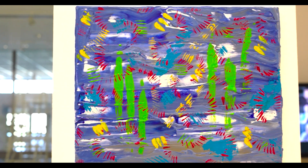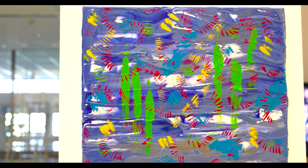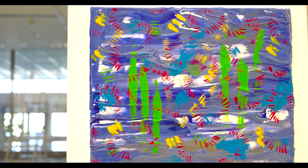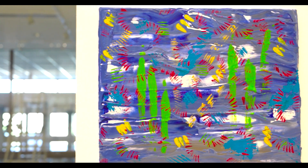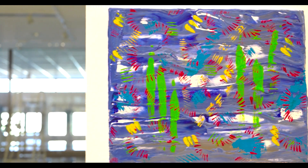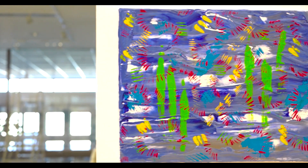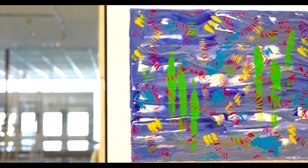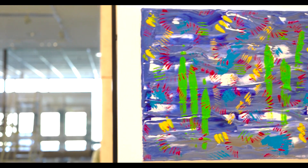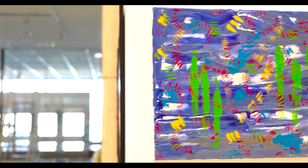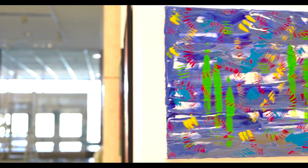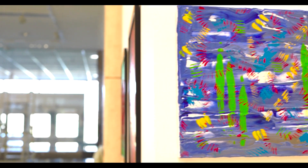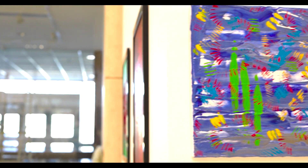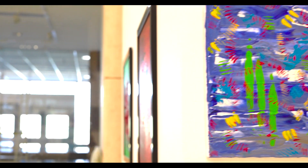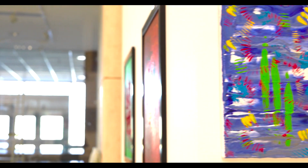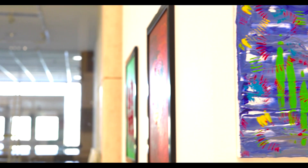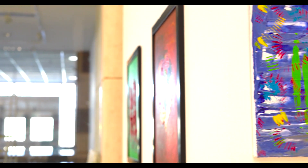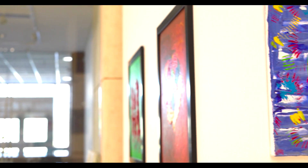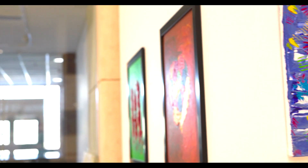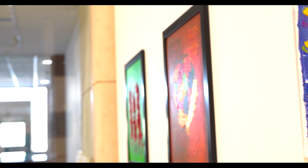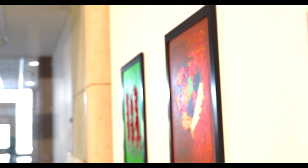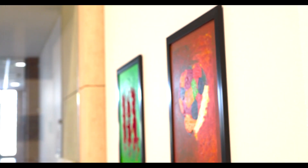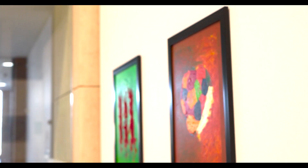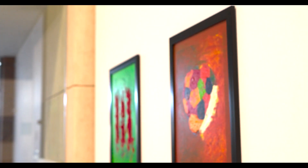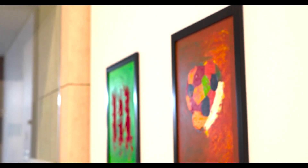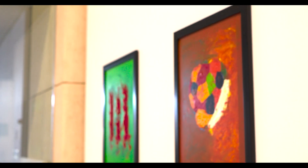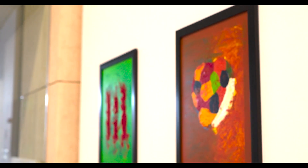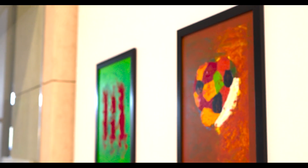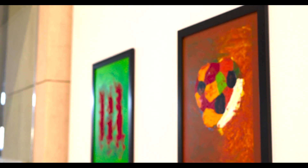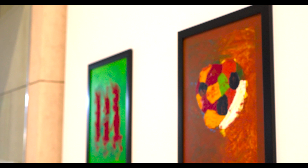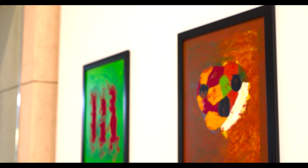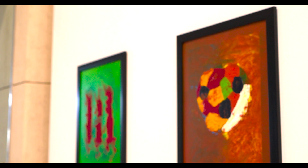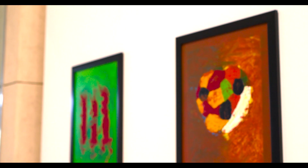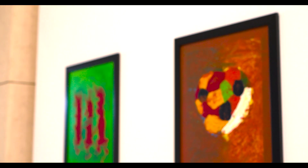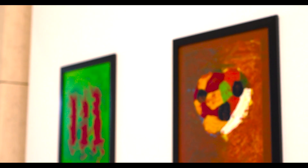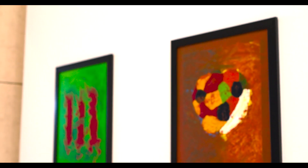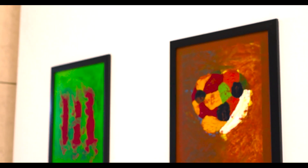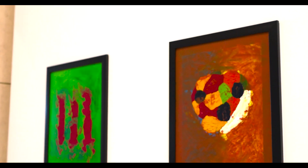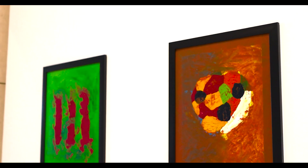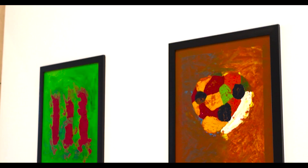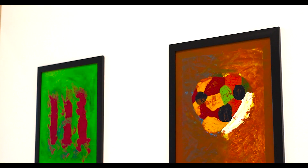So, these 3, again, were a link to play, and it was an opportunity for me to use loads of colors.